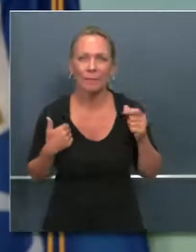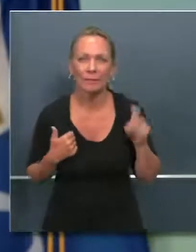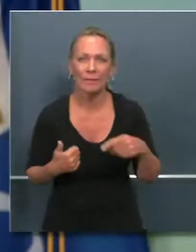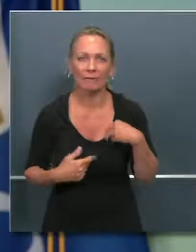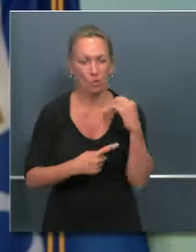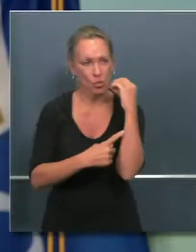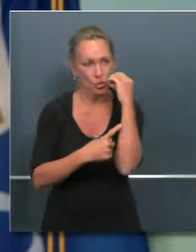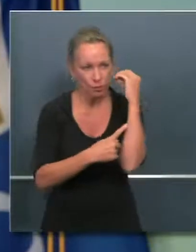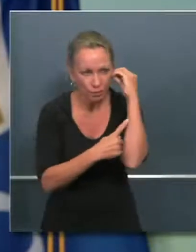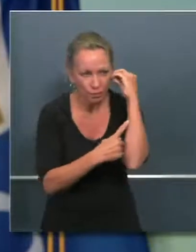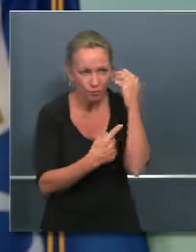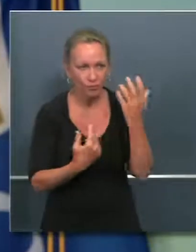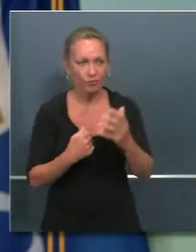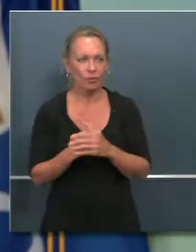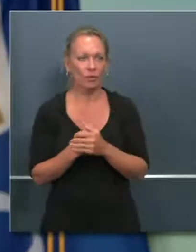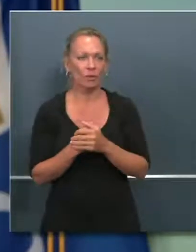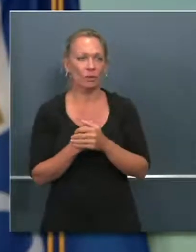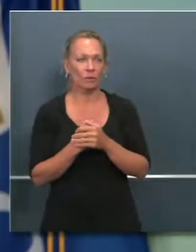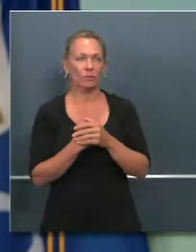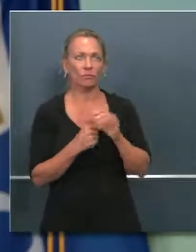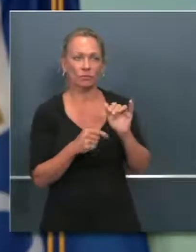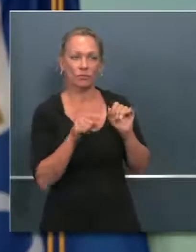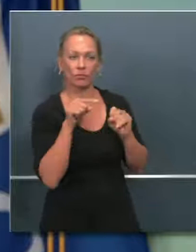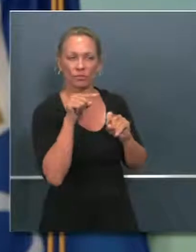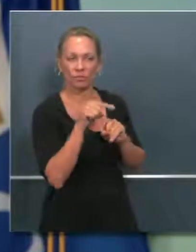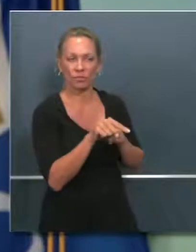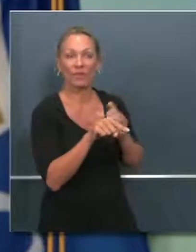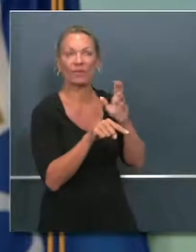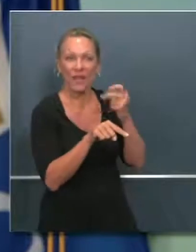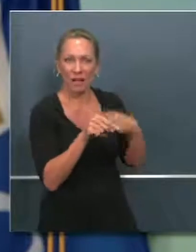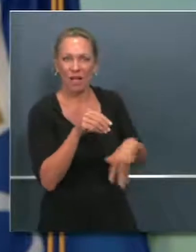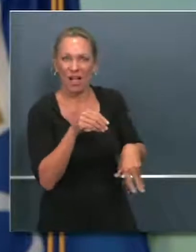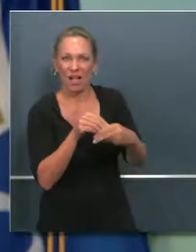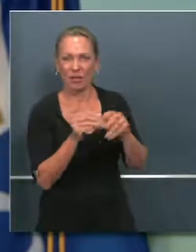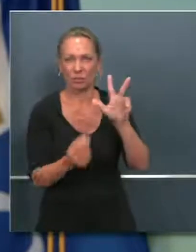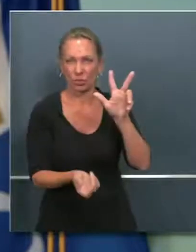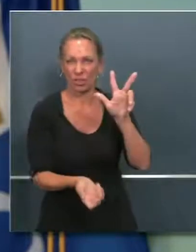percent of its prison population that is deemed medically vulnerable for many different reasons